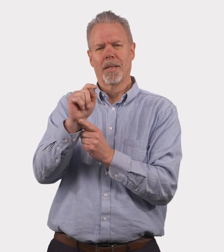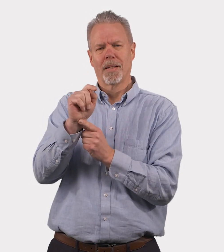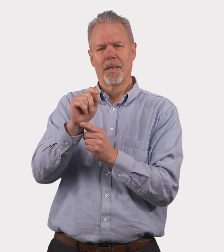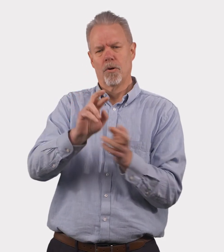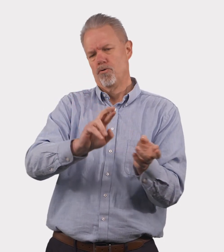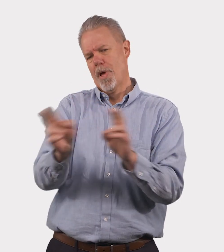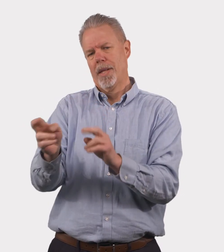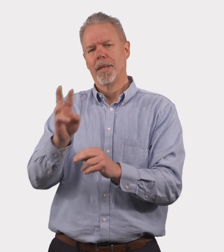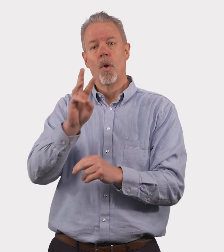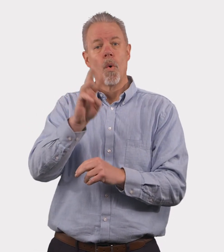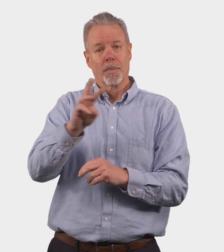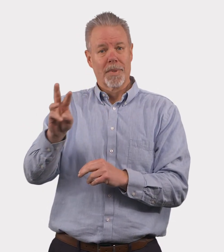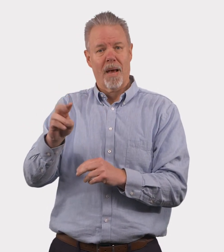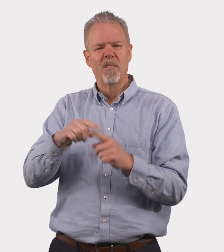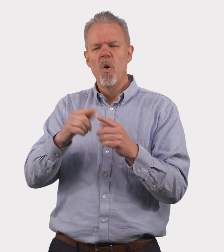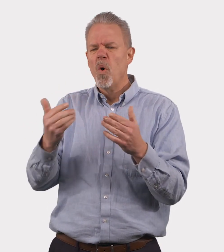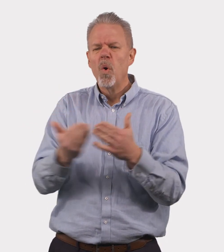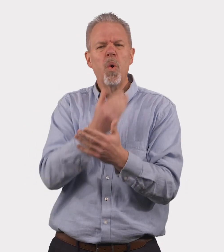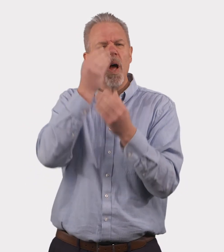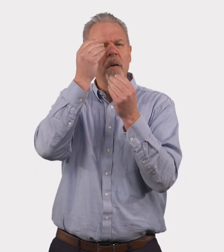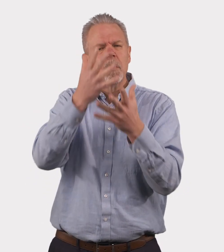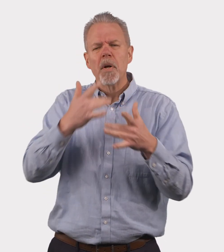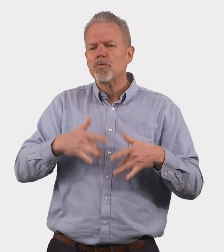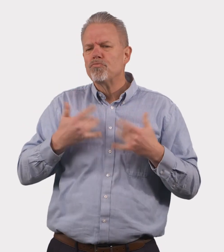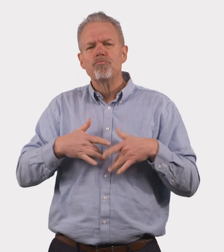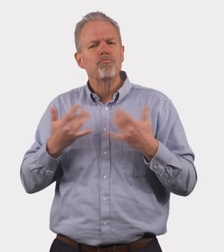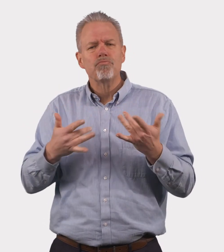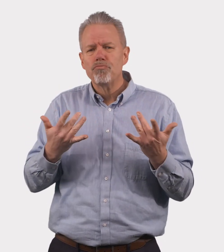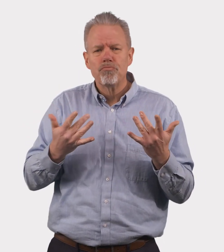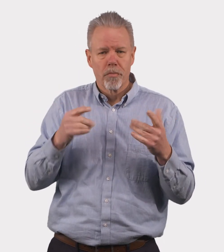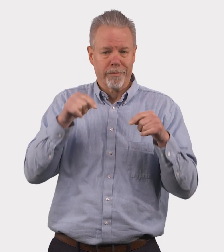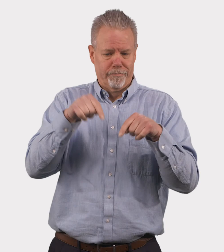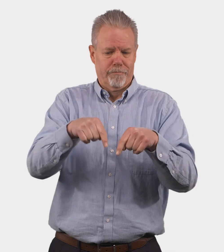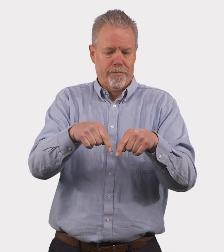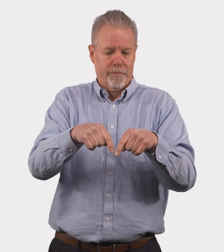Please follow the RIT Ready website for all the latest information.